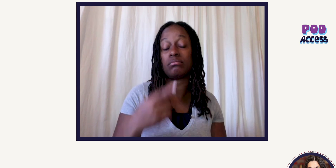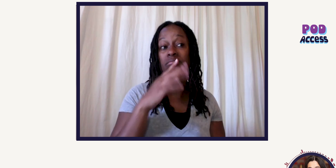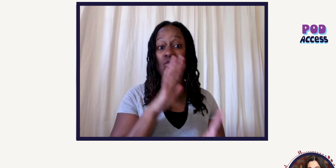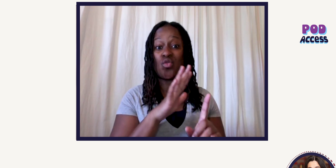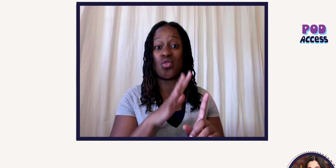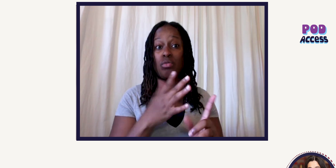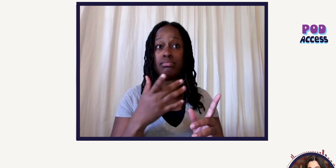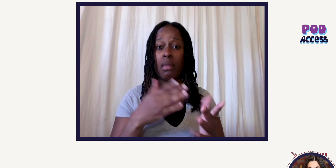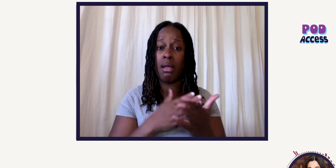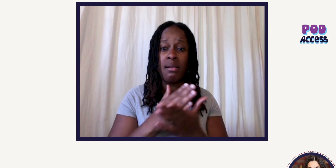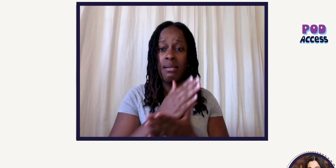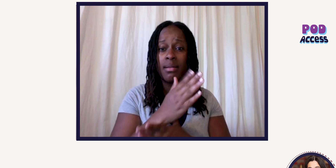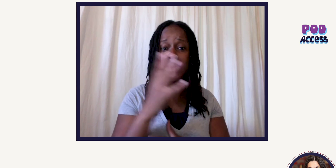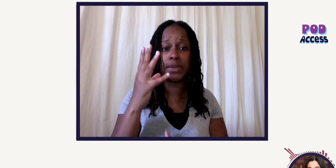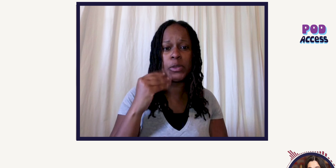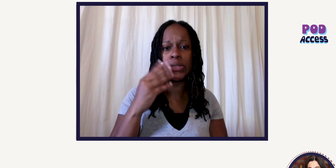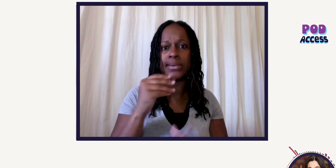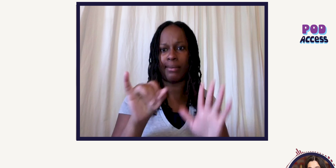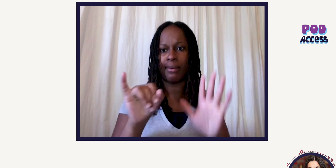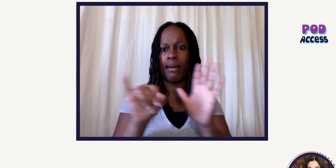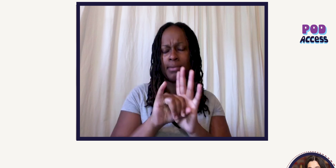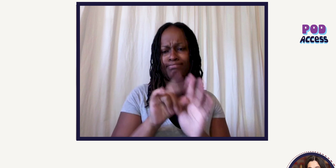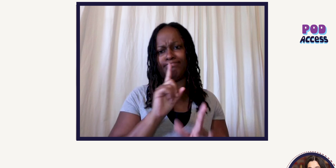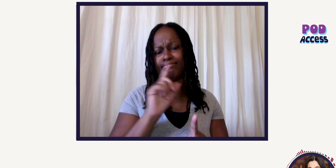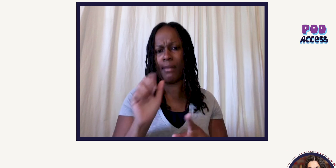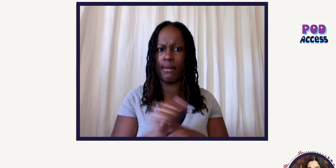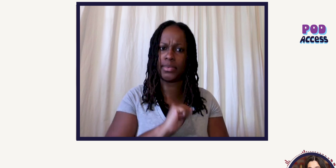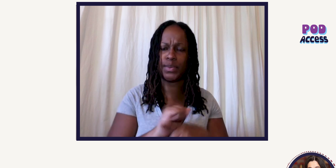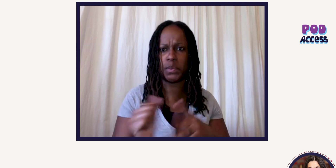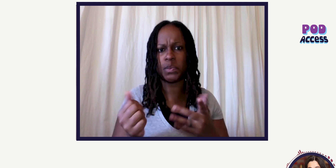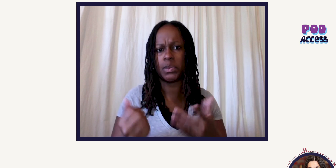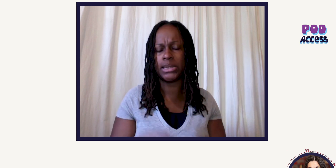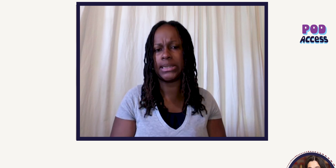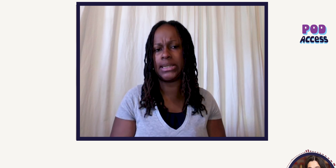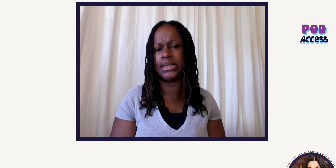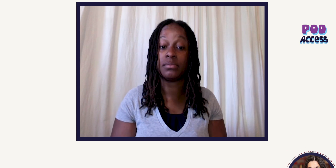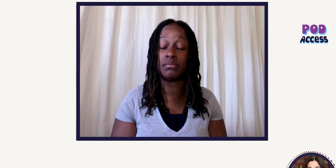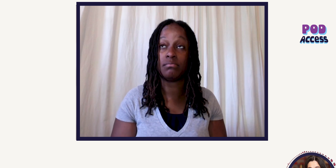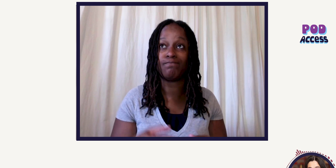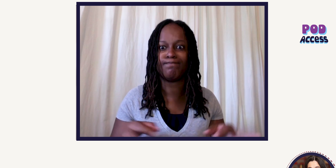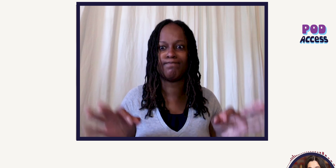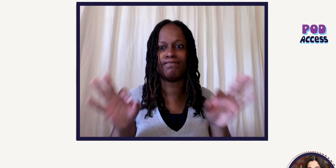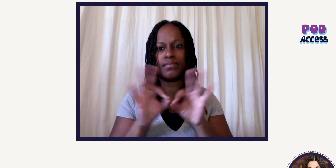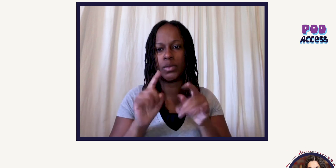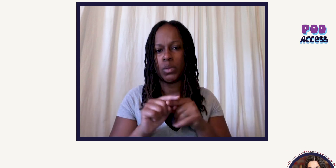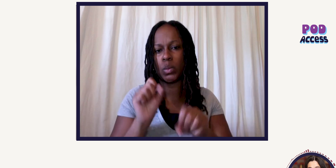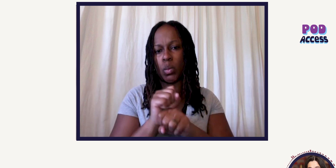And her lived experience and her identity is absolutely critical to the work we do.